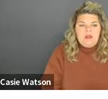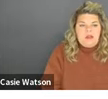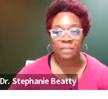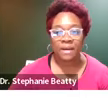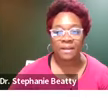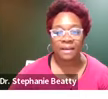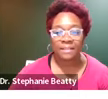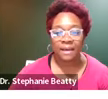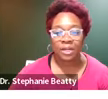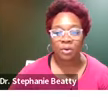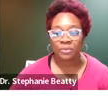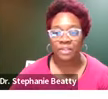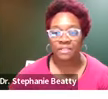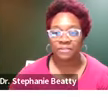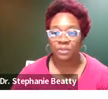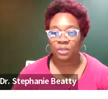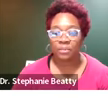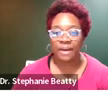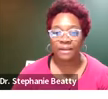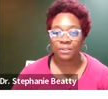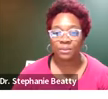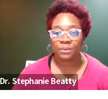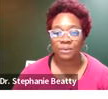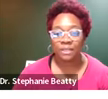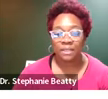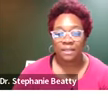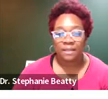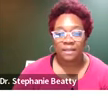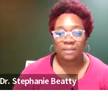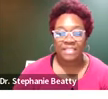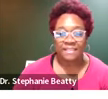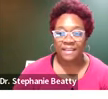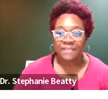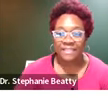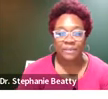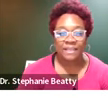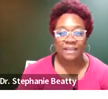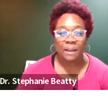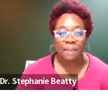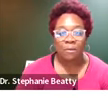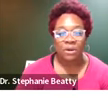Casie, if you don't mind, I'd like to add a couple things. If you could go back to, - [Casie] Yes, of course. This is Stephanie speaking.